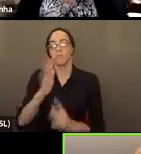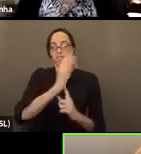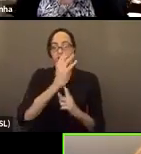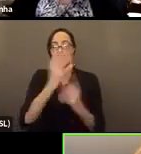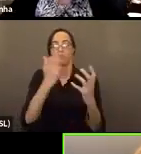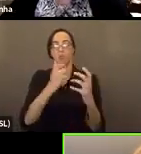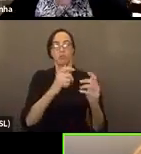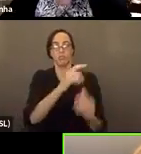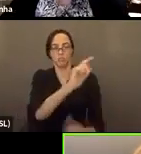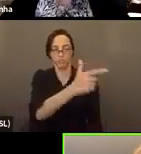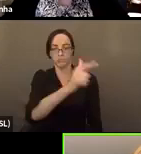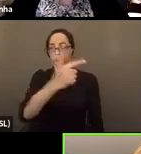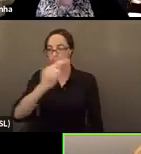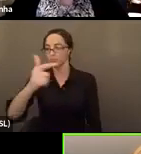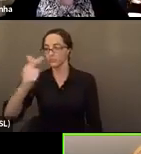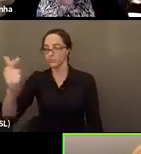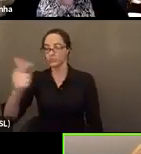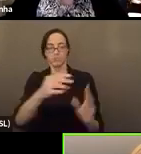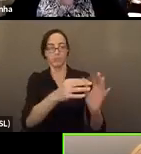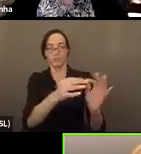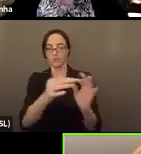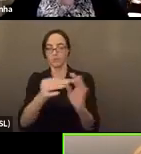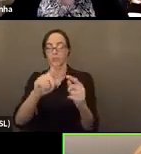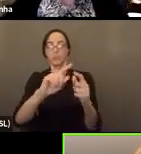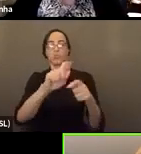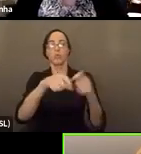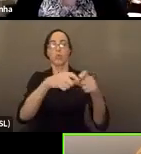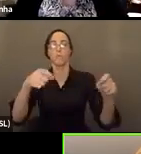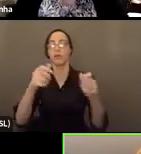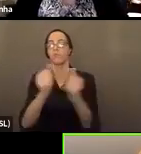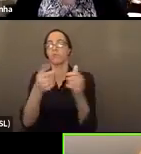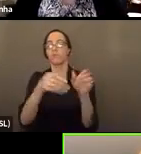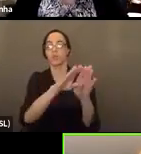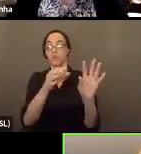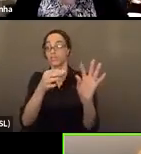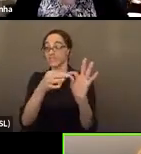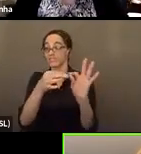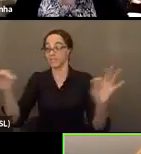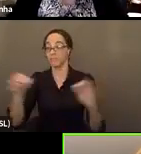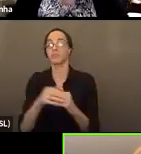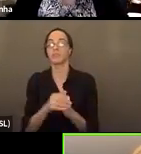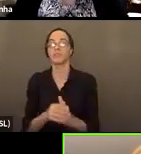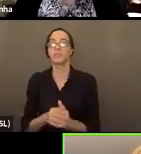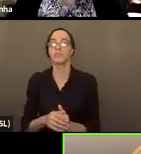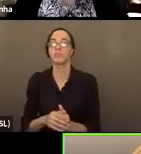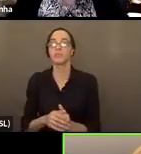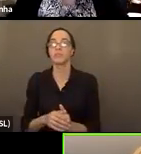be able to to wrap up with some closing statements and let's see i will start with